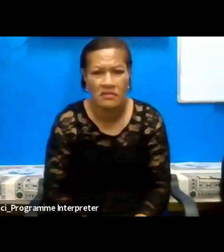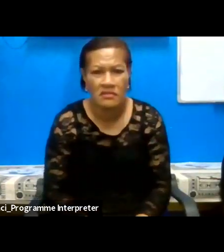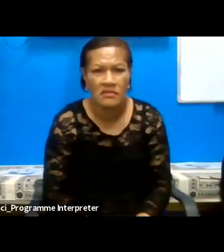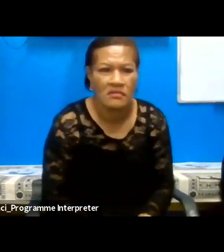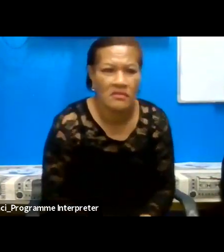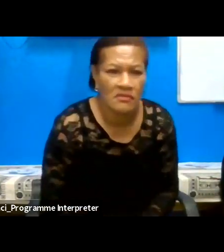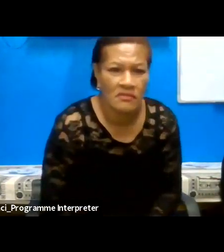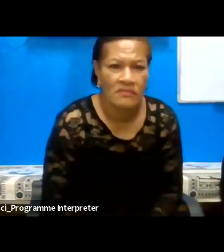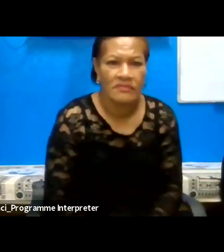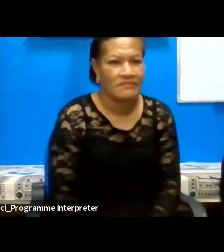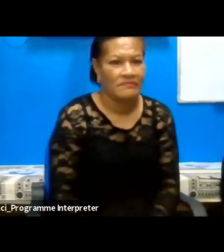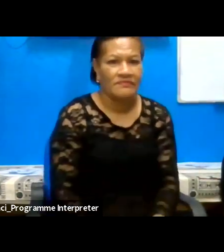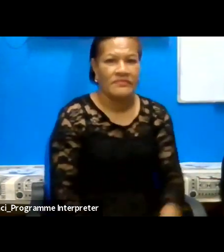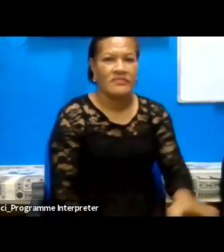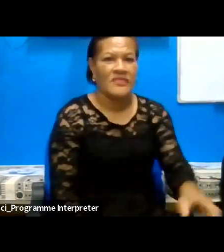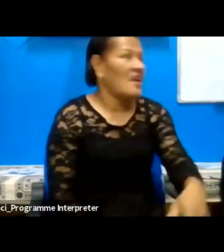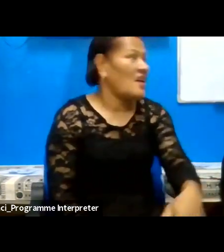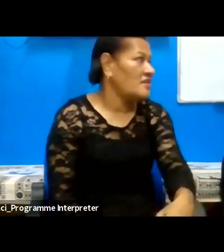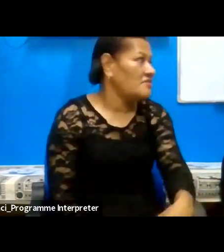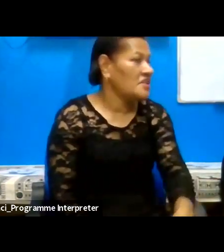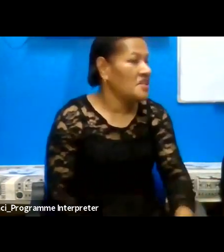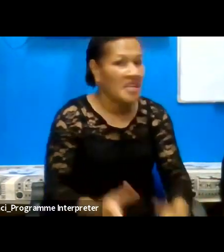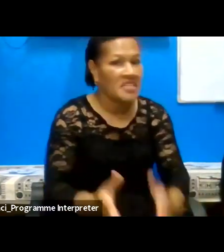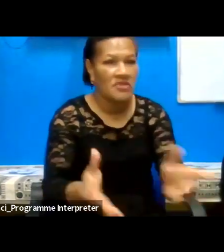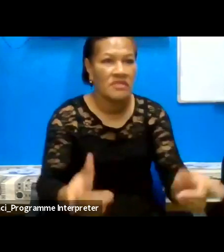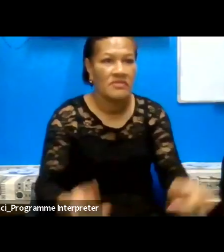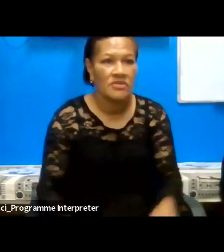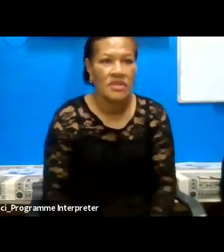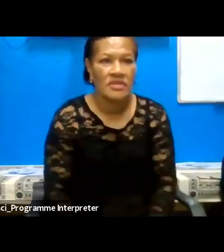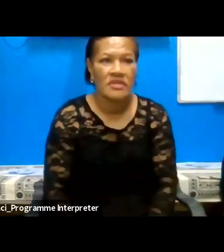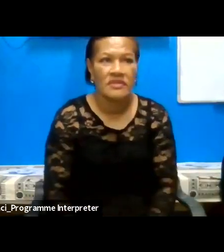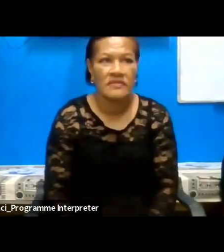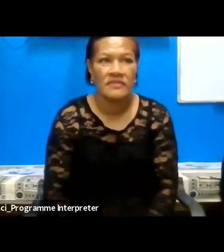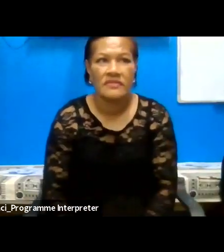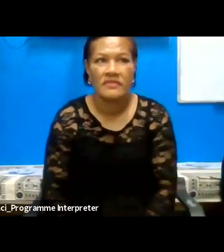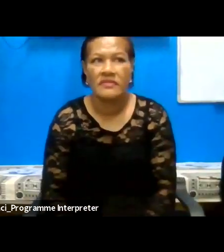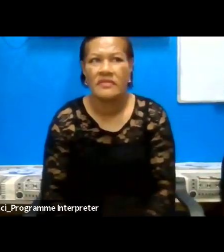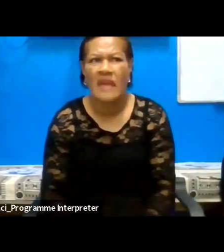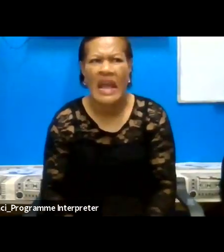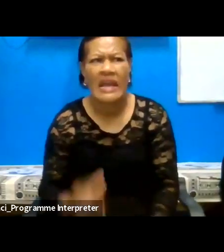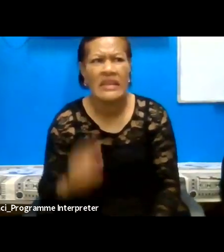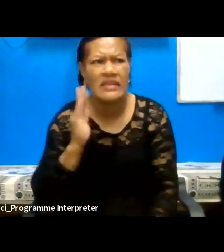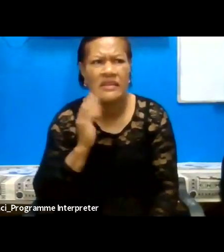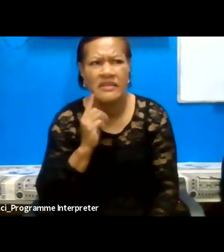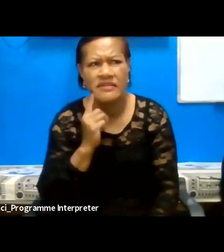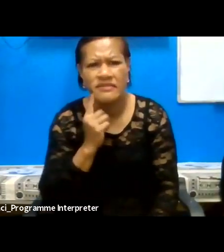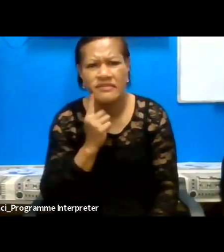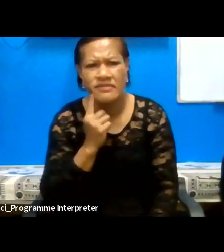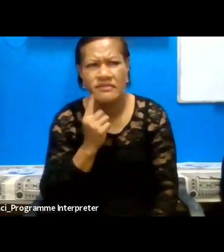a blessed day. for being part